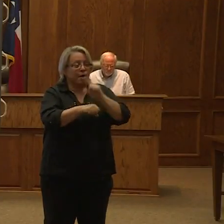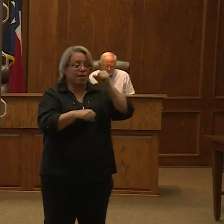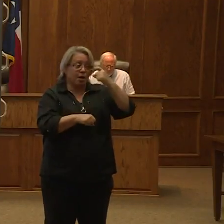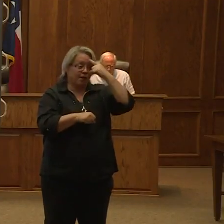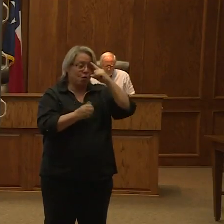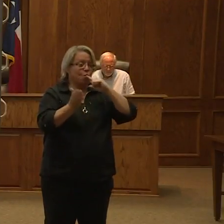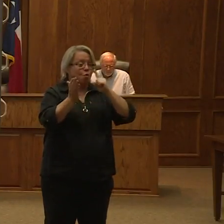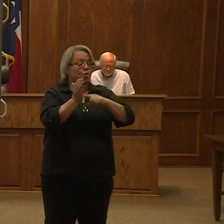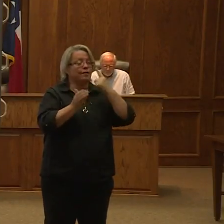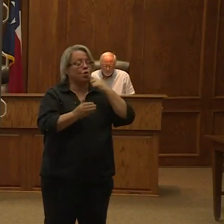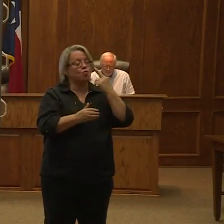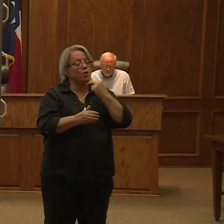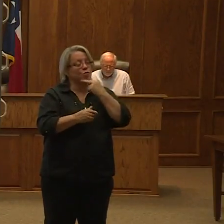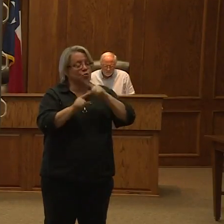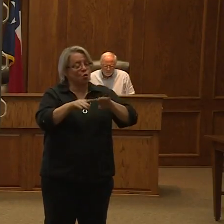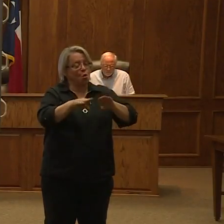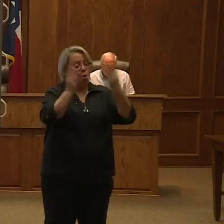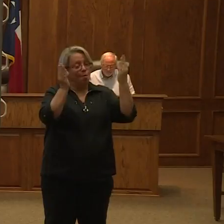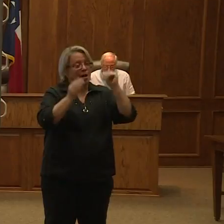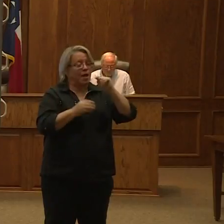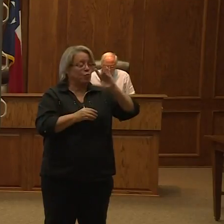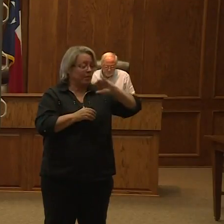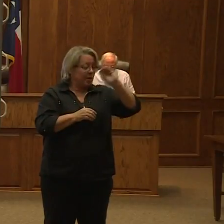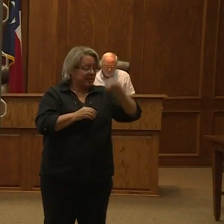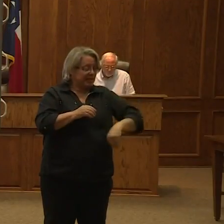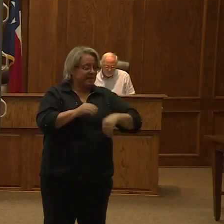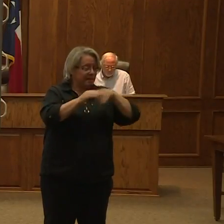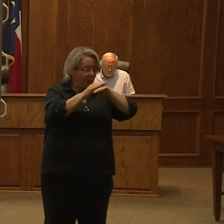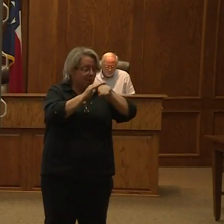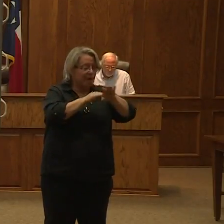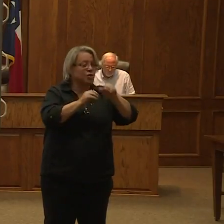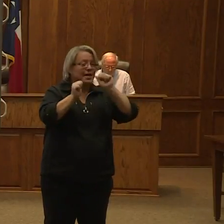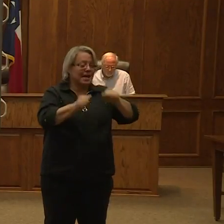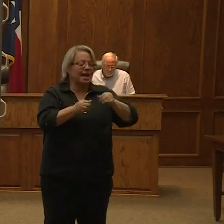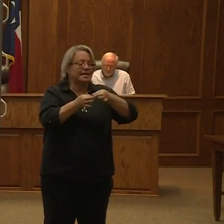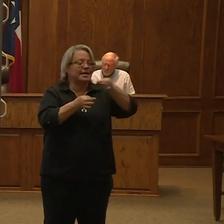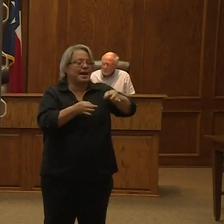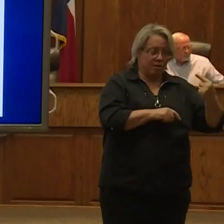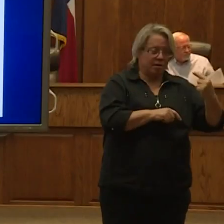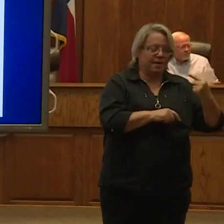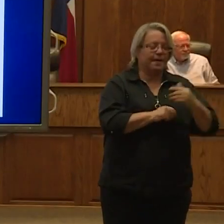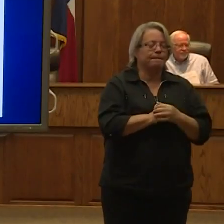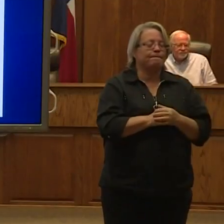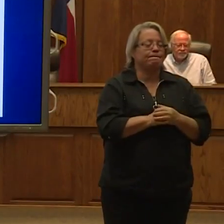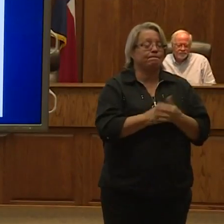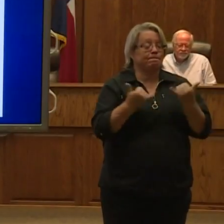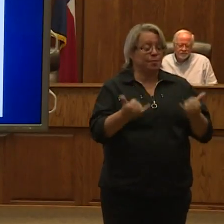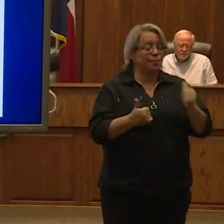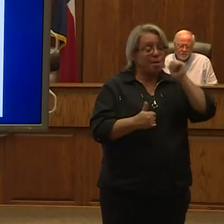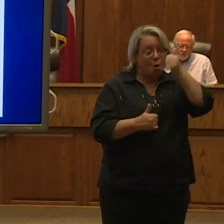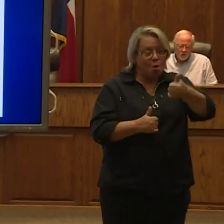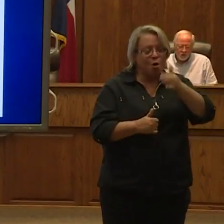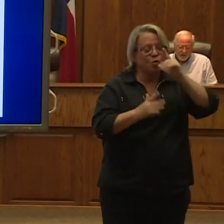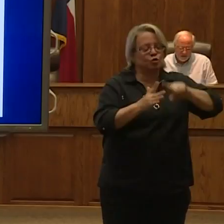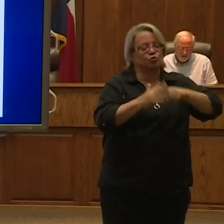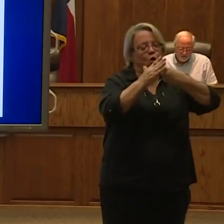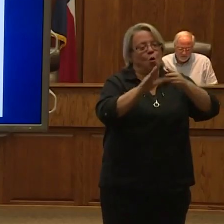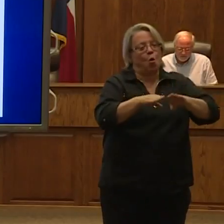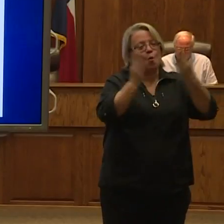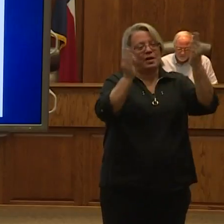RESERVATION, THE GOVERNOR'S ORDER SETS 25 PERCENT CAPACITY RESERVATION, THE GOVERNOR'S ORDER SETS 25 PERCENT CAPACITY COULD RESERVATION, THE GOVERNOR'S ORDER SETS 25 PERCENT CAPACITY COULD DELAY RESERVATION, THE GOVERNOR'S ORDER SETS 25 PERCENT CAPACITY COULD DELAY YOUR ORDER SETS 25 PERCENT CAPACITY COULD DELAY YOUR ORDER SETS 25 PERCENT CAPACITY COULD DELAY YOUR ATTEMPT ORDER SETS 25 PERCENT CAPACITY COULD DELAY YOUR ATTEMPT TO ORDER SETS 25 PERCENT CAPACITY COULD DELAY YOUR ATTEMPT TO DINE." ORDER SETS 25 PERCENT CAPACITY COULD DELAY YOUR ATTEMPT TO DINE." "NOW ORDER SETS 25 PERCENT CAPACITY COULD DELAY YOUR ATTEMPT TO DINE." "NOW TOMORROW COULD DELAY YOUR ATTEMPT TO DINE." "NOW TOMORROW COULD DELAY YOUR ATTEMPT TO DINE." "NOW TOMORROW WE'LL COULD DELAY YOUR ATTEMPT TO DINE." "NOW TOMORROW WE'LL BEGIN ATTEMPT TO DINE." "NOW TOMORROW WE'LL BEGIN ATTEMPT TO DINE." "NOW TOMORROW WE'LL BEGIN OPENING ATTEMPT TO DINE." "NOW TOMORROW WE'LL BEGIN OPENING UP ATTEMPT TO DINE." "NOW TOMORROW WE'LL BEGIN OPENING UP TEXAS, ATTEMPT TO DINE." "NOW TOMORROW WE'LL BEGIN OPENING UP TEXAS, WE ATTEMPT TO DINE." "NOW TOMORROW WE'LL BEGIN OPENING UP TEXAS, WE ASK ATTEMPT TO DINE." "NOW TOMORROW WE'LL BEGIN OPENING UP TEXAS, WE ASK FOR WE'LL BEGIN OPENING UP TEXAS, WE ASK FOR WE'LL BEGIN OPENING UP TEXAS, WE ASK FOR YOUR WE'LL BEGIN OPENING UP TEXAS, WE ASK FOR YOUR PATIENCE WE'LL BEGIN OPENING UP TEXAS, WE ASK FOR YOUR PATIENCE AND